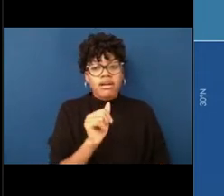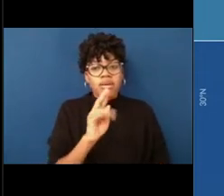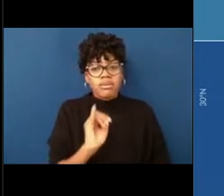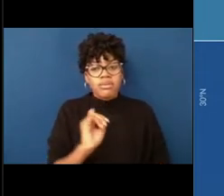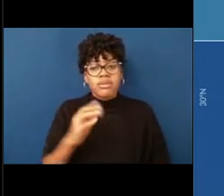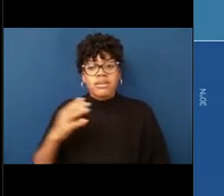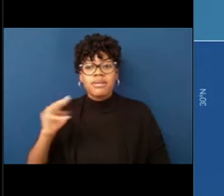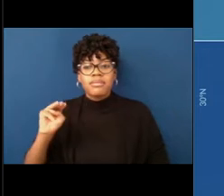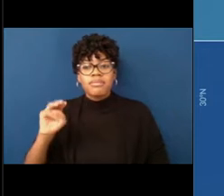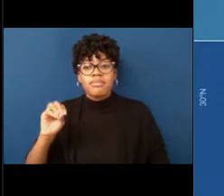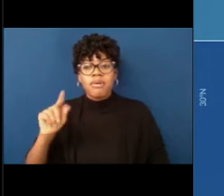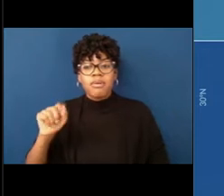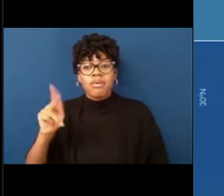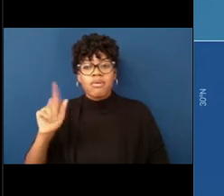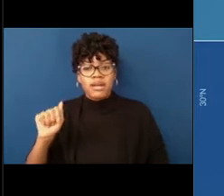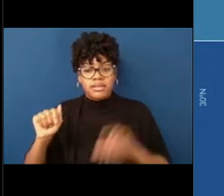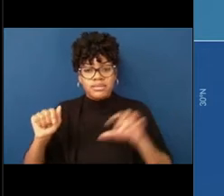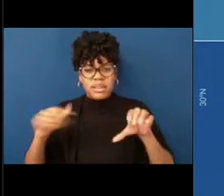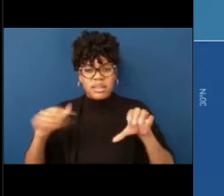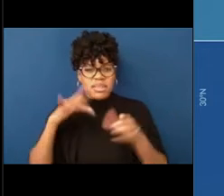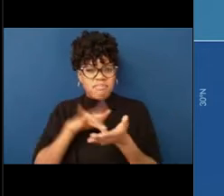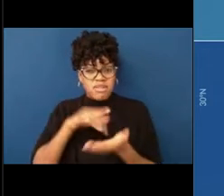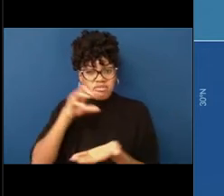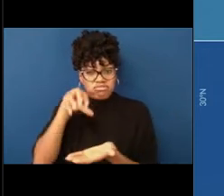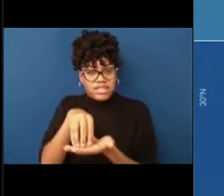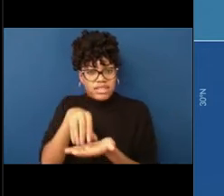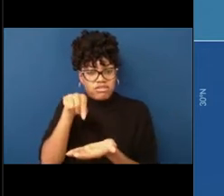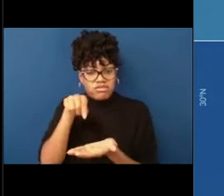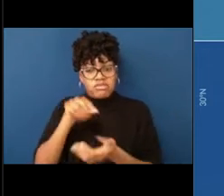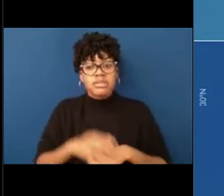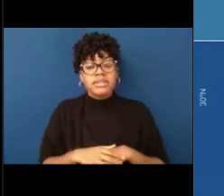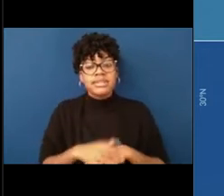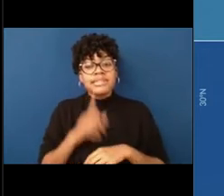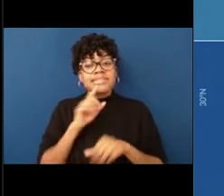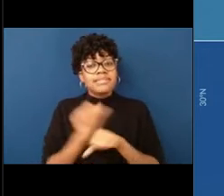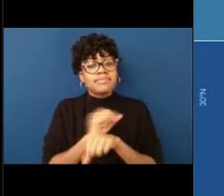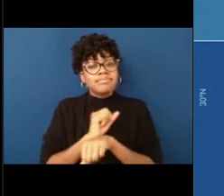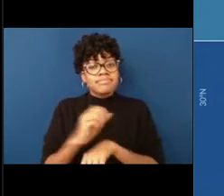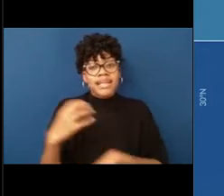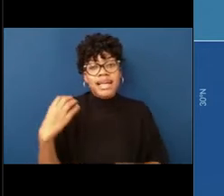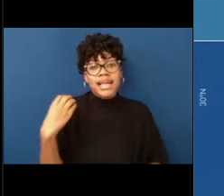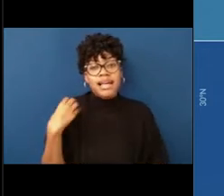Honolulu is the capital city of Hawaii, and it's located on the south side of Oahu.